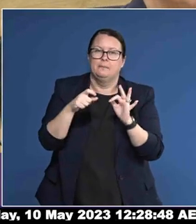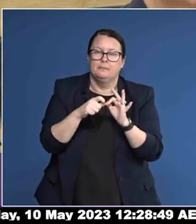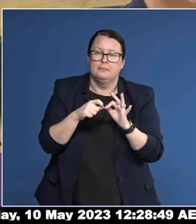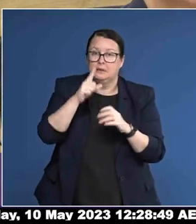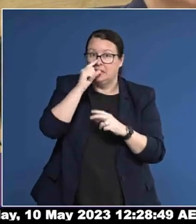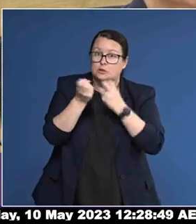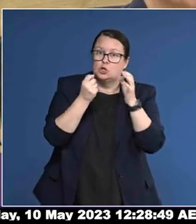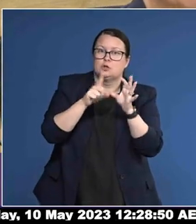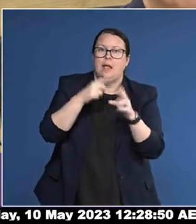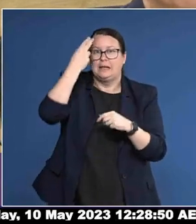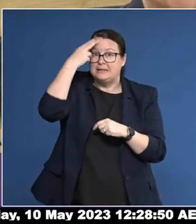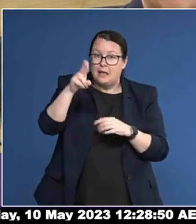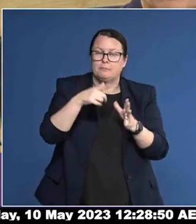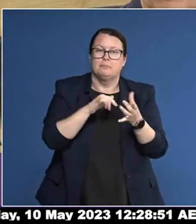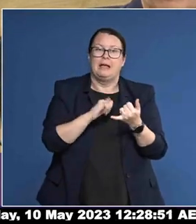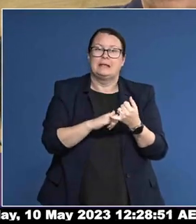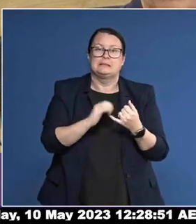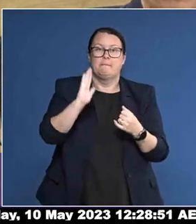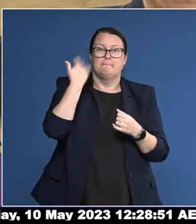victim, a perpetrator, whoever it might be under the circumstances.